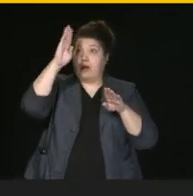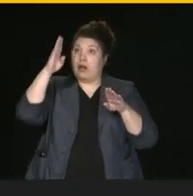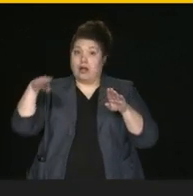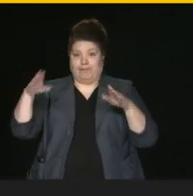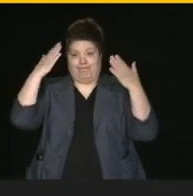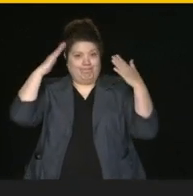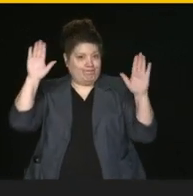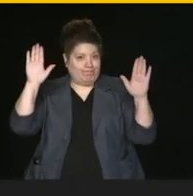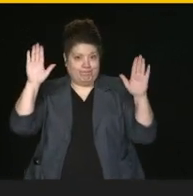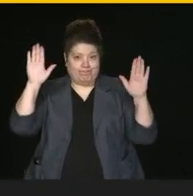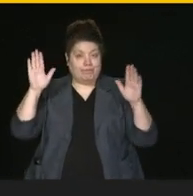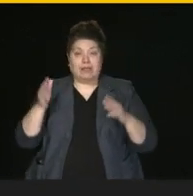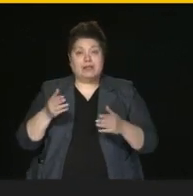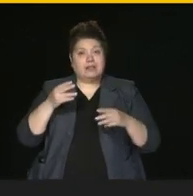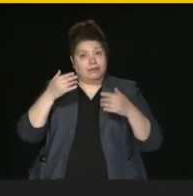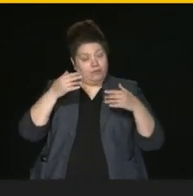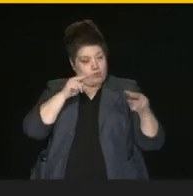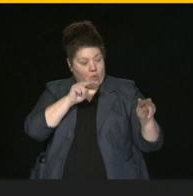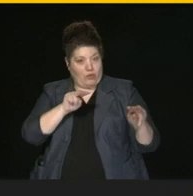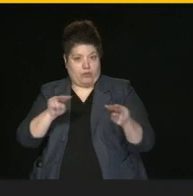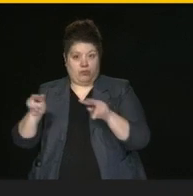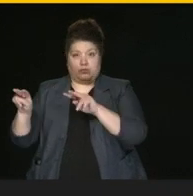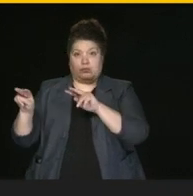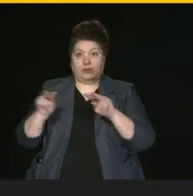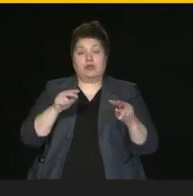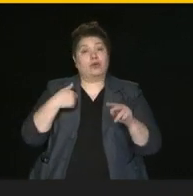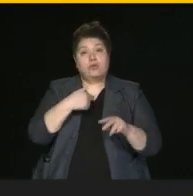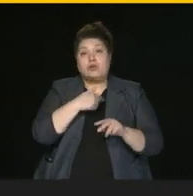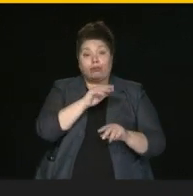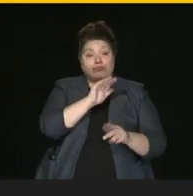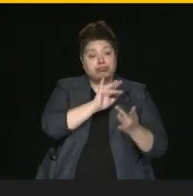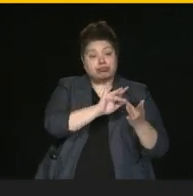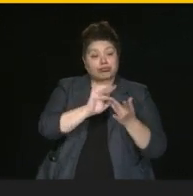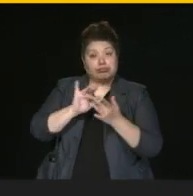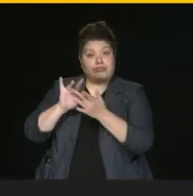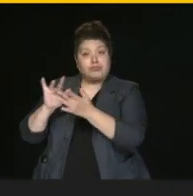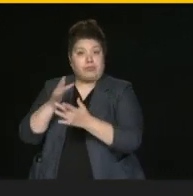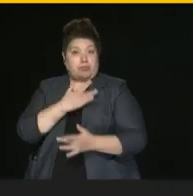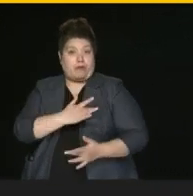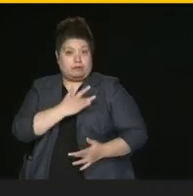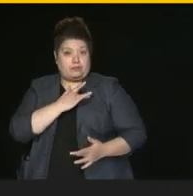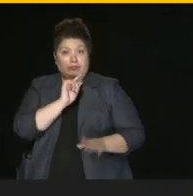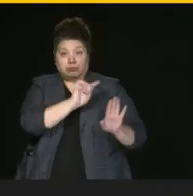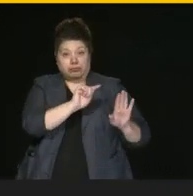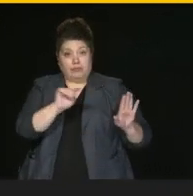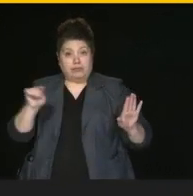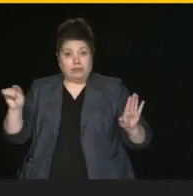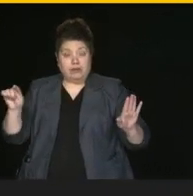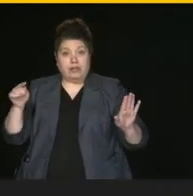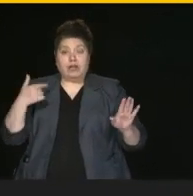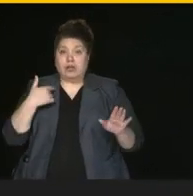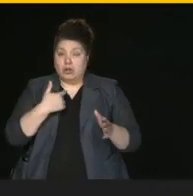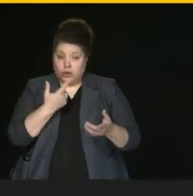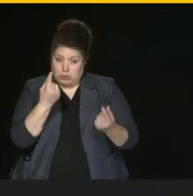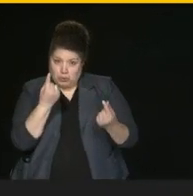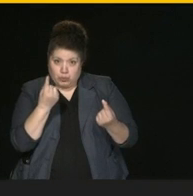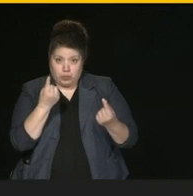HOWEVER, WE ARE DISCUSSING WITH ALL MEDICAL HEALTH OFFICERS WHAT